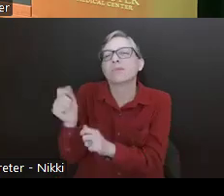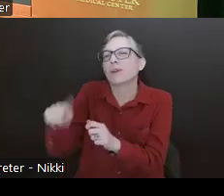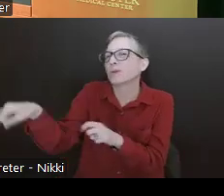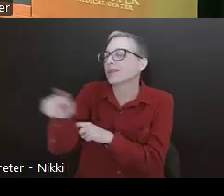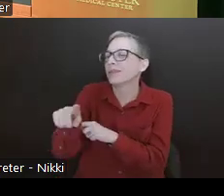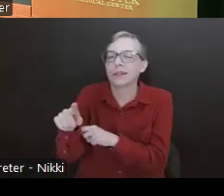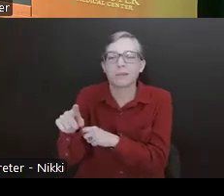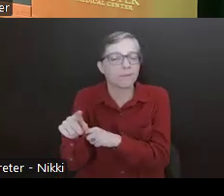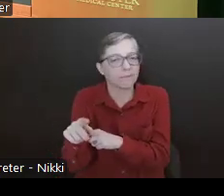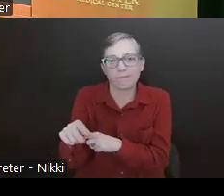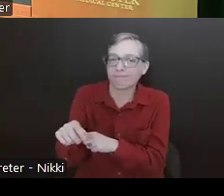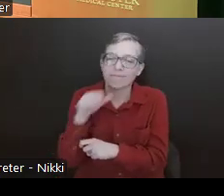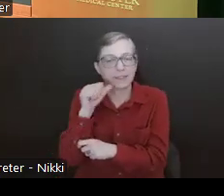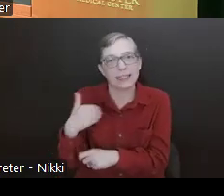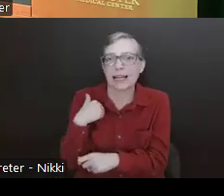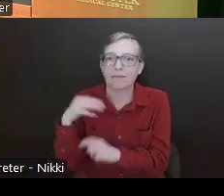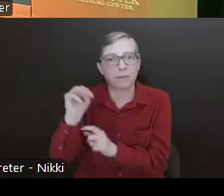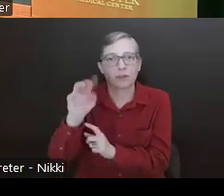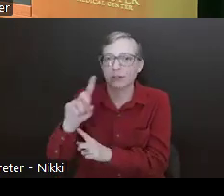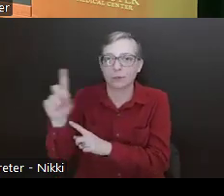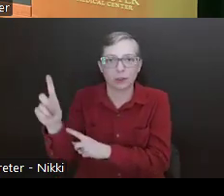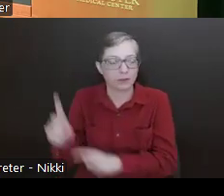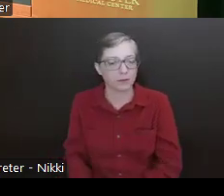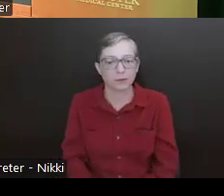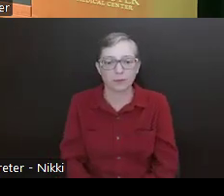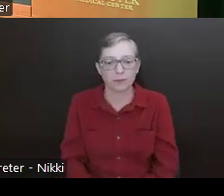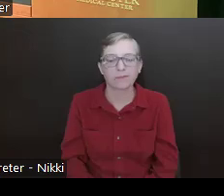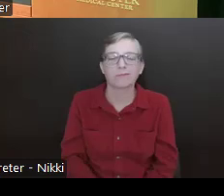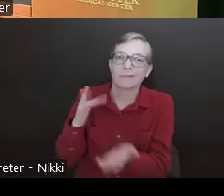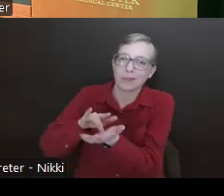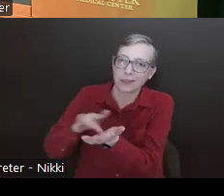kind of not surprising that that a medication's not going to work for them this is a challenge